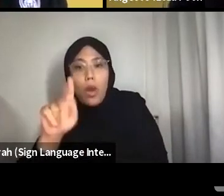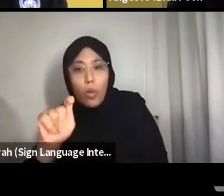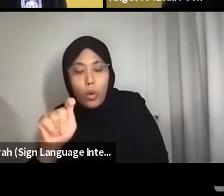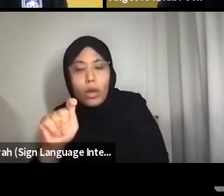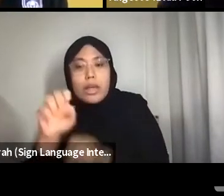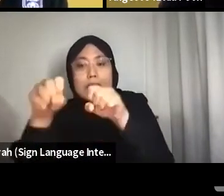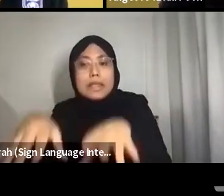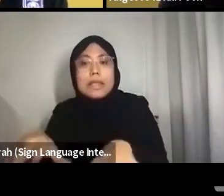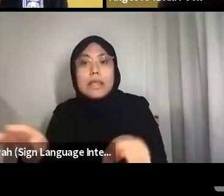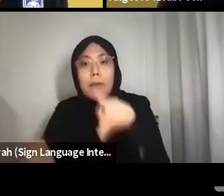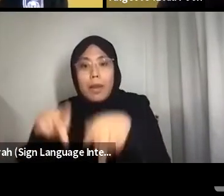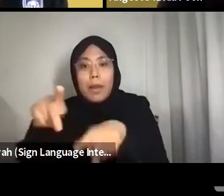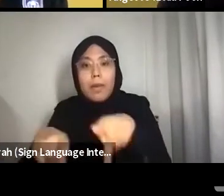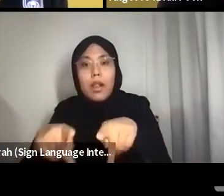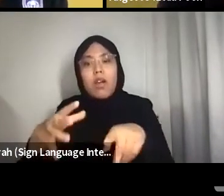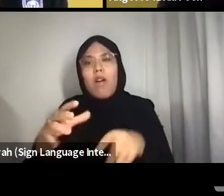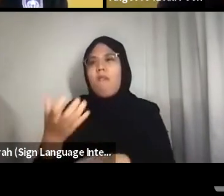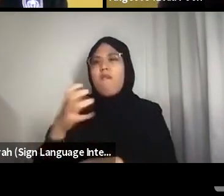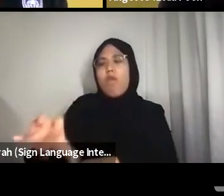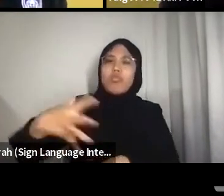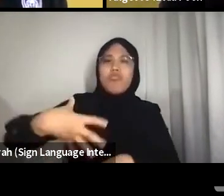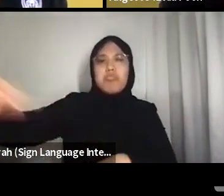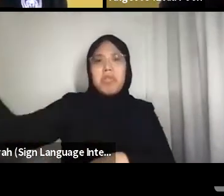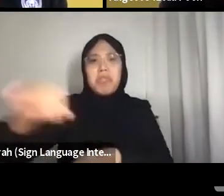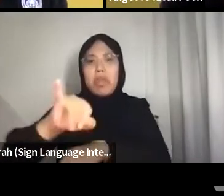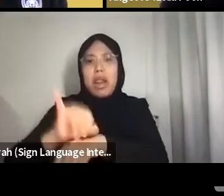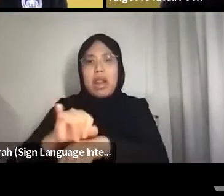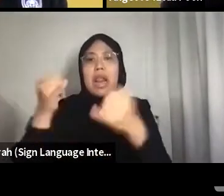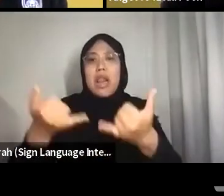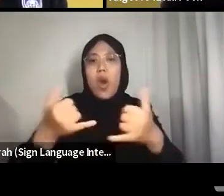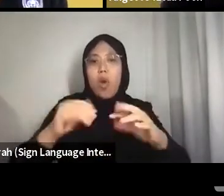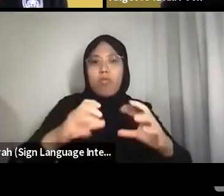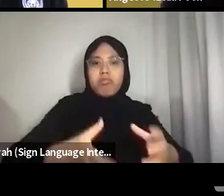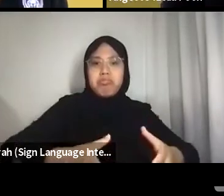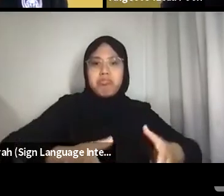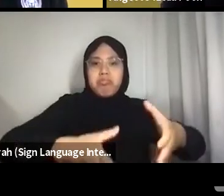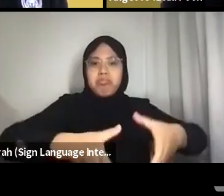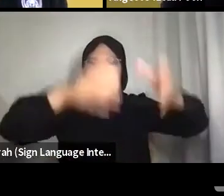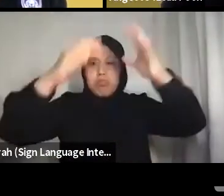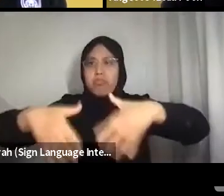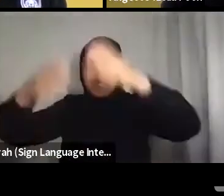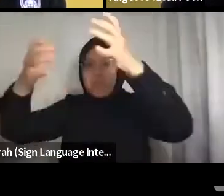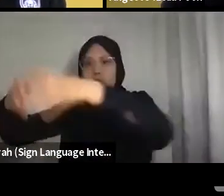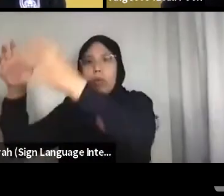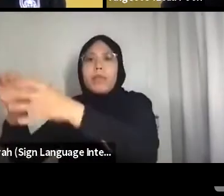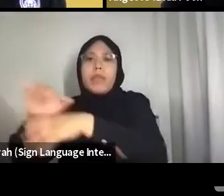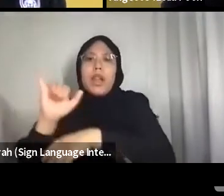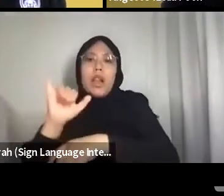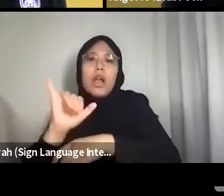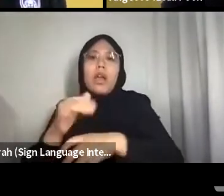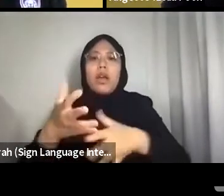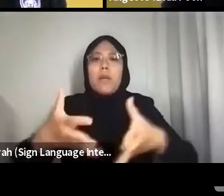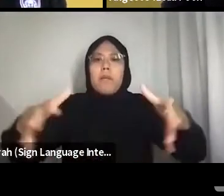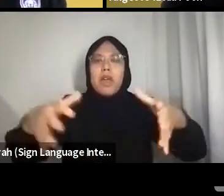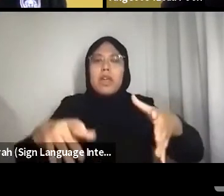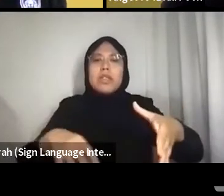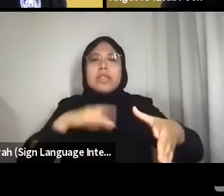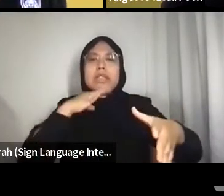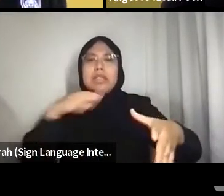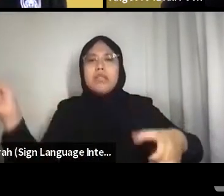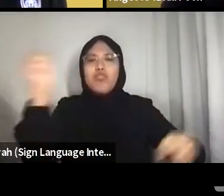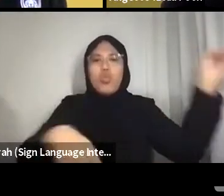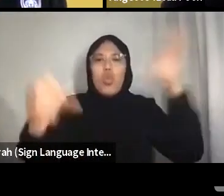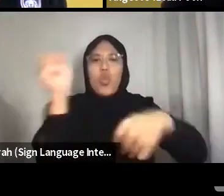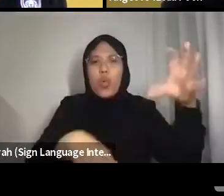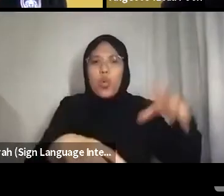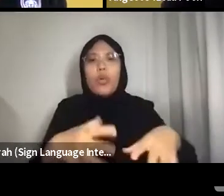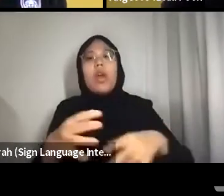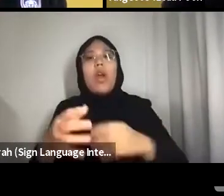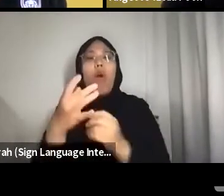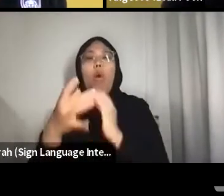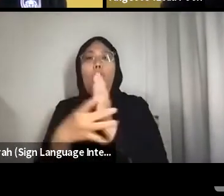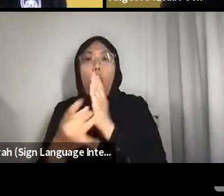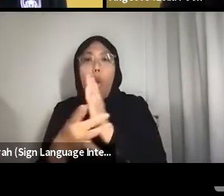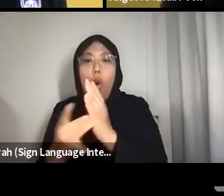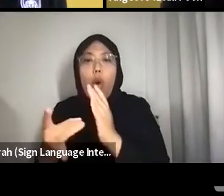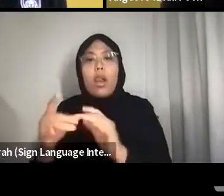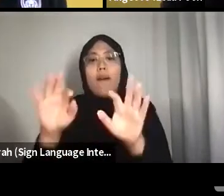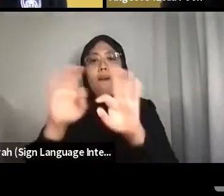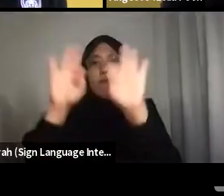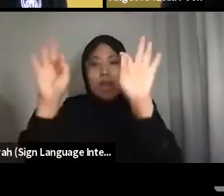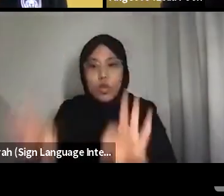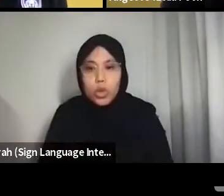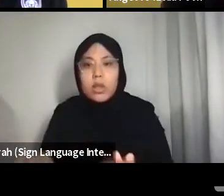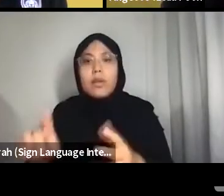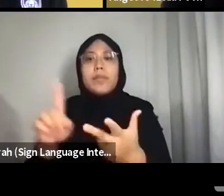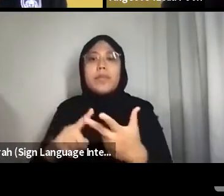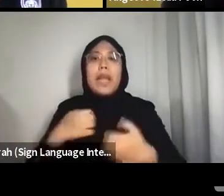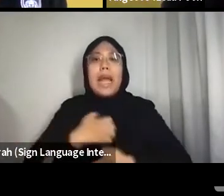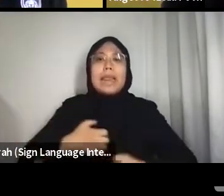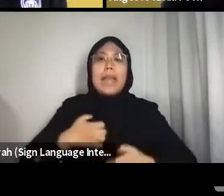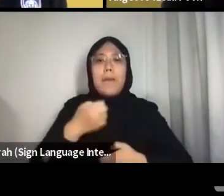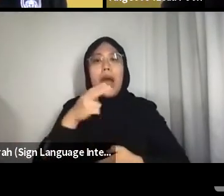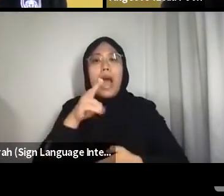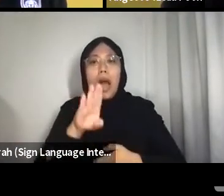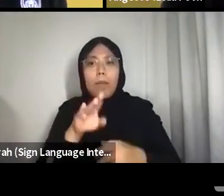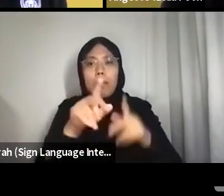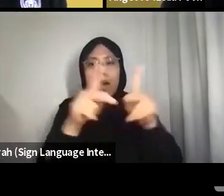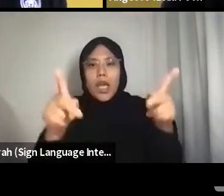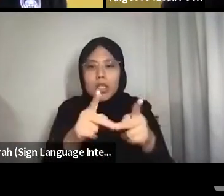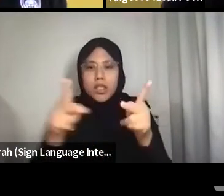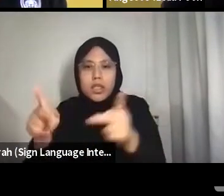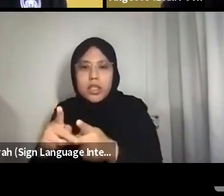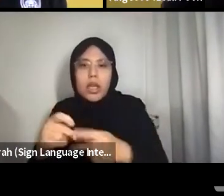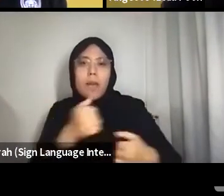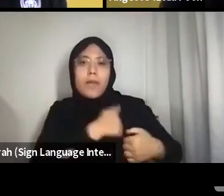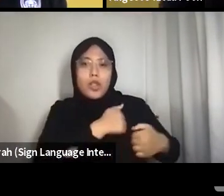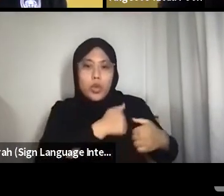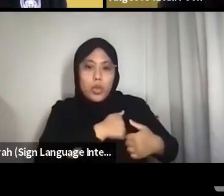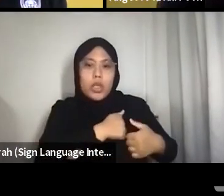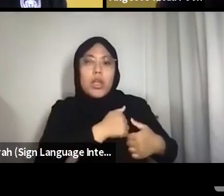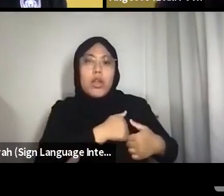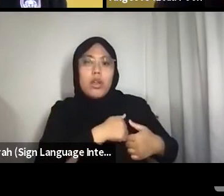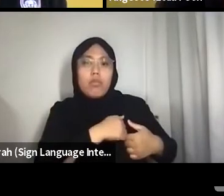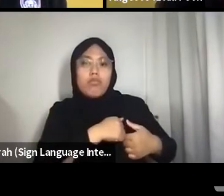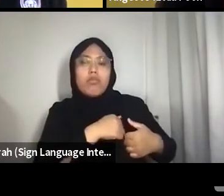which are now Big Oil refineries, a massive landfill for the mainland’s waste disposal, entertainment hubs, military bases, expensive residences for expatriate communities.